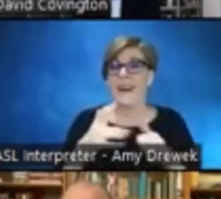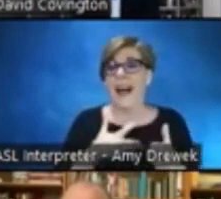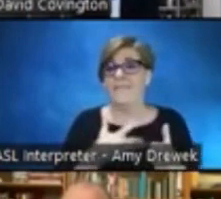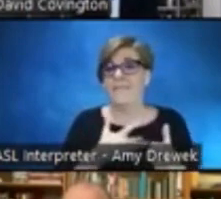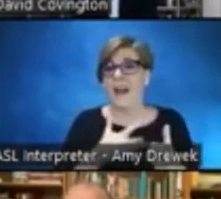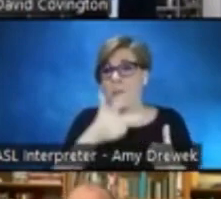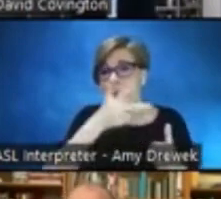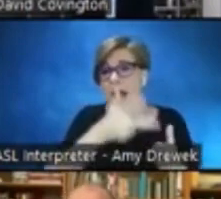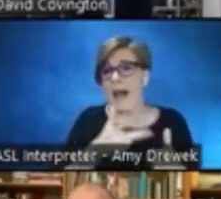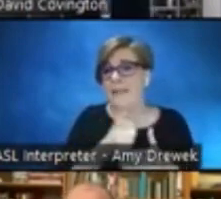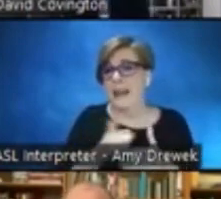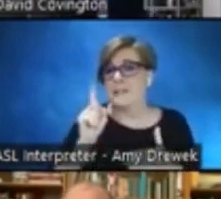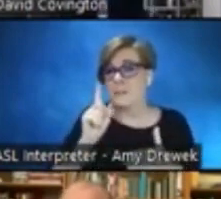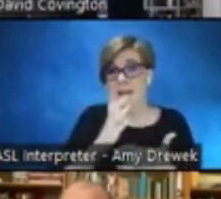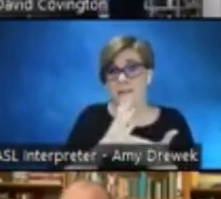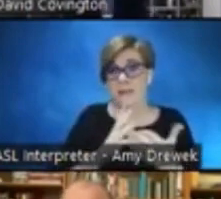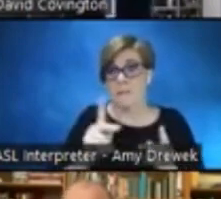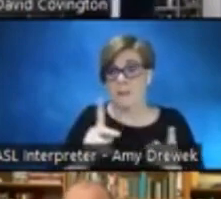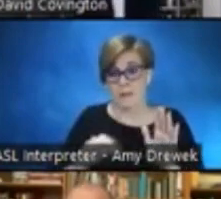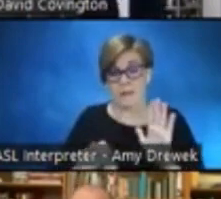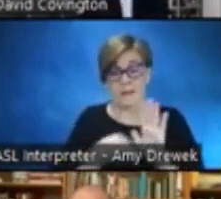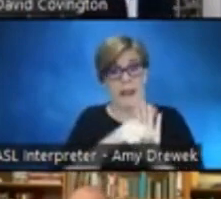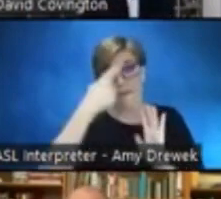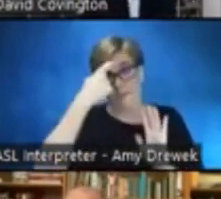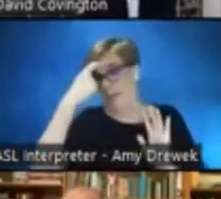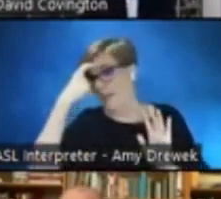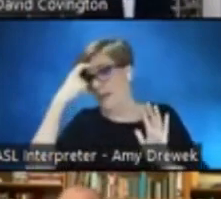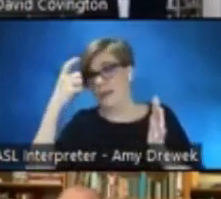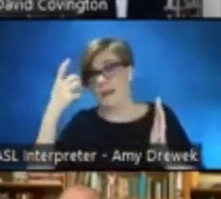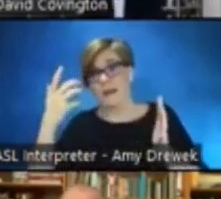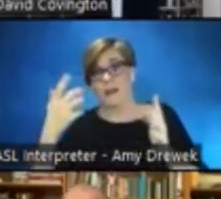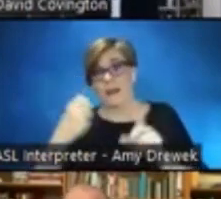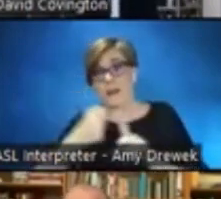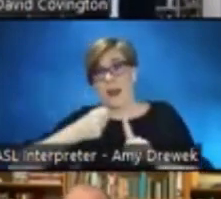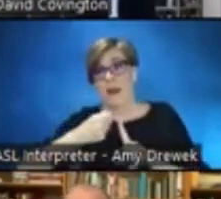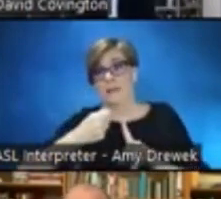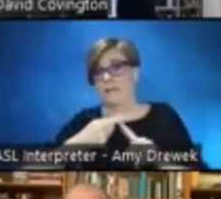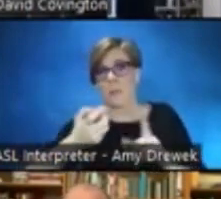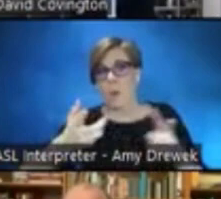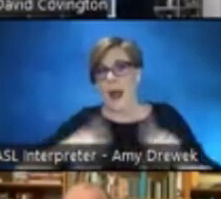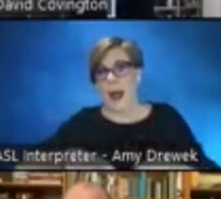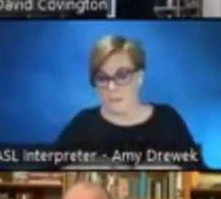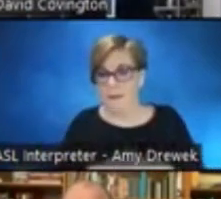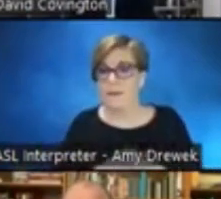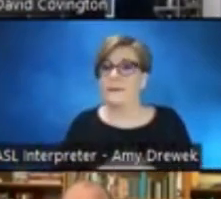BEEN VERY, VERY NEGATIVELY IMPACTED BY WHAT HAVE HAPPENED. I AM SO GLAD THAT YOU WERE ABLE TO GET US UP AND